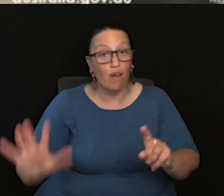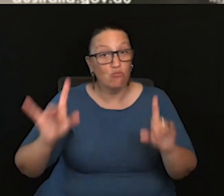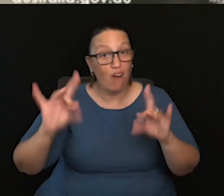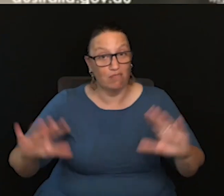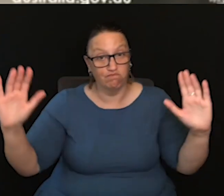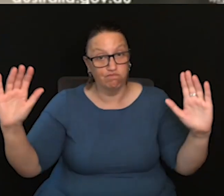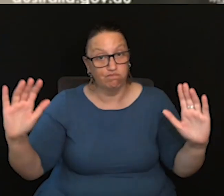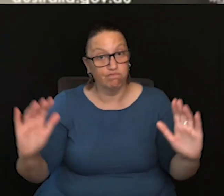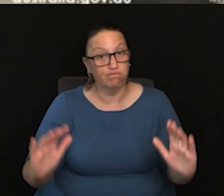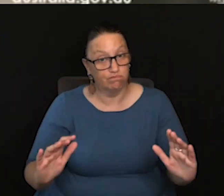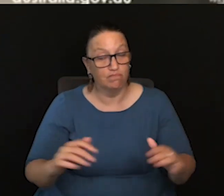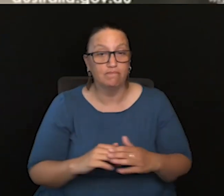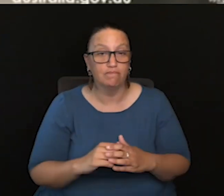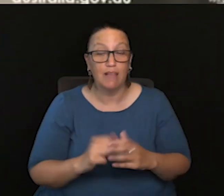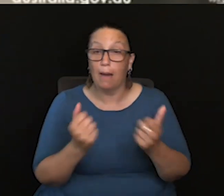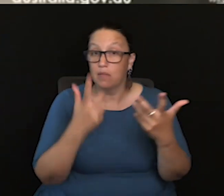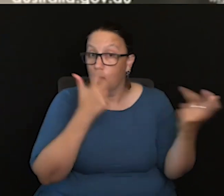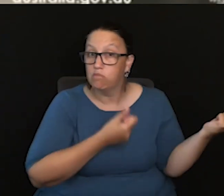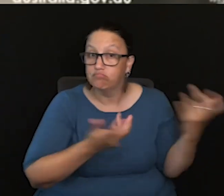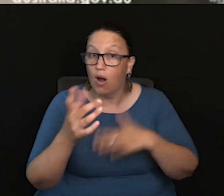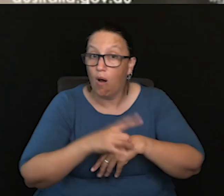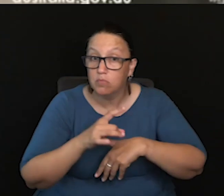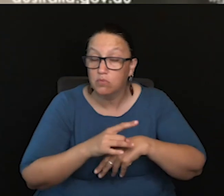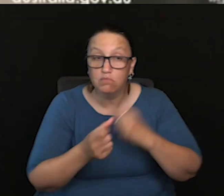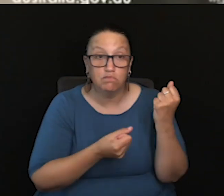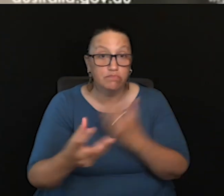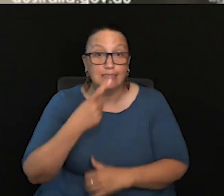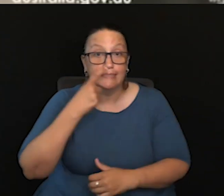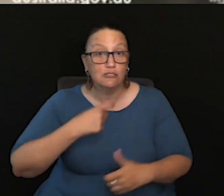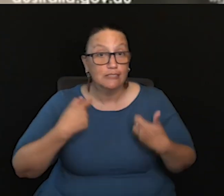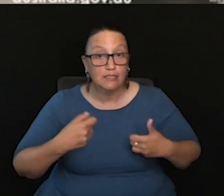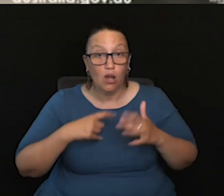hospitalisations and ICU. When we look at the last 10 days,